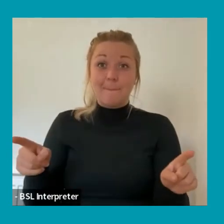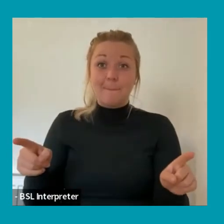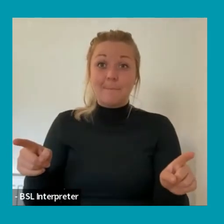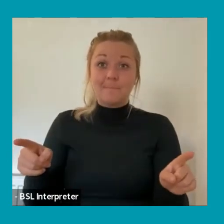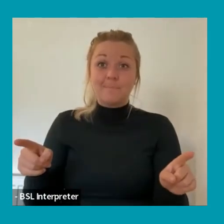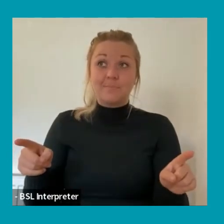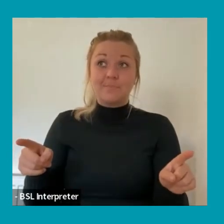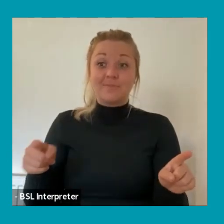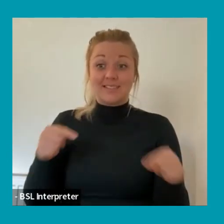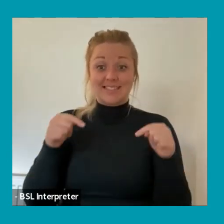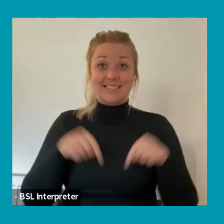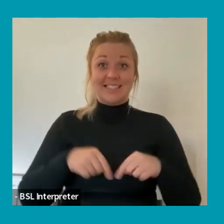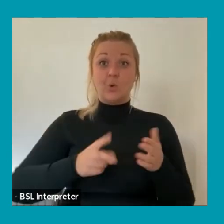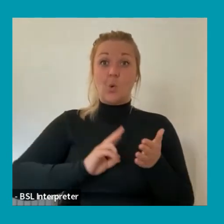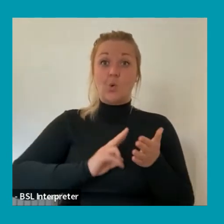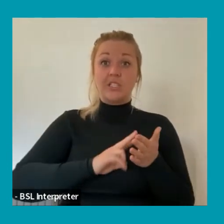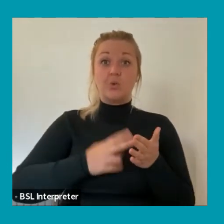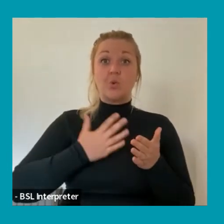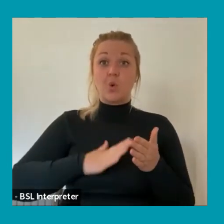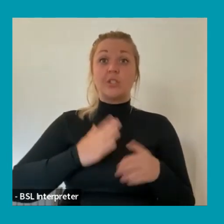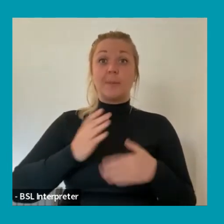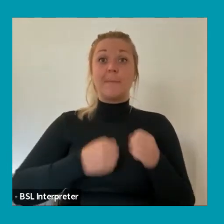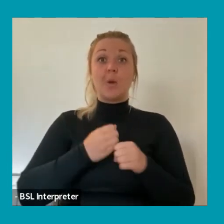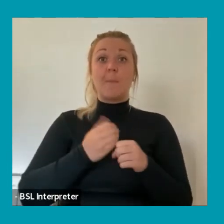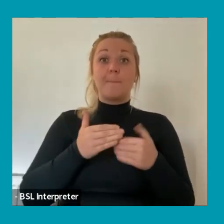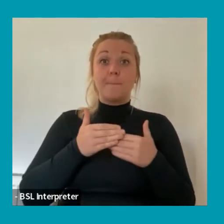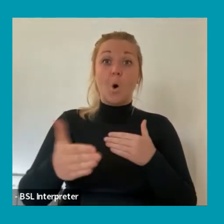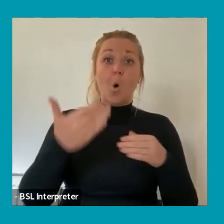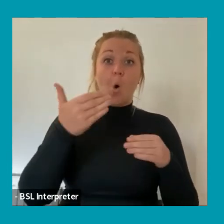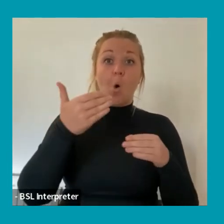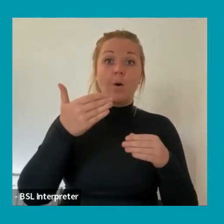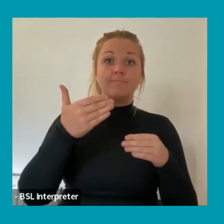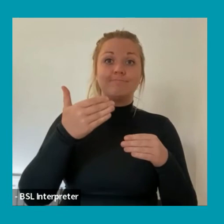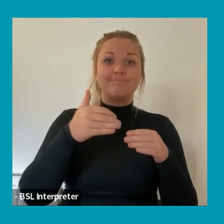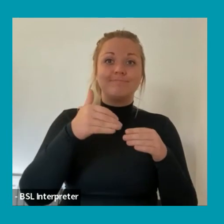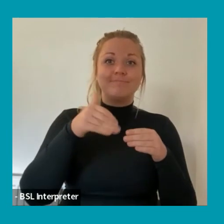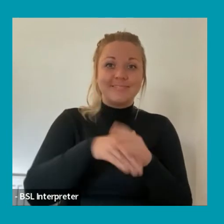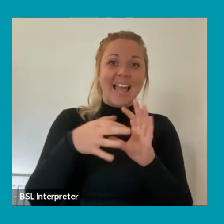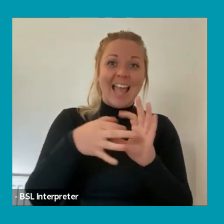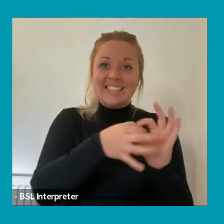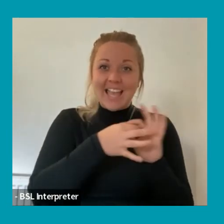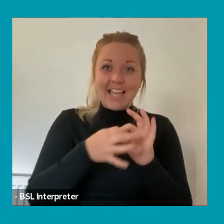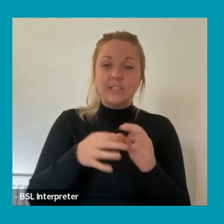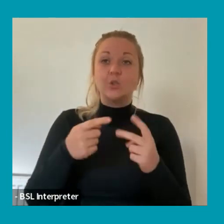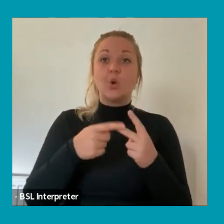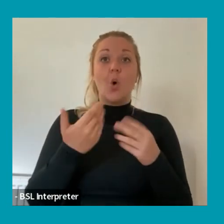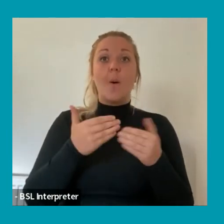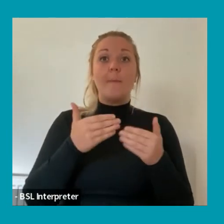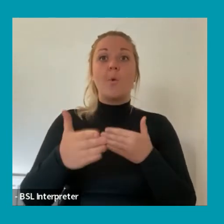get more engaged or make it more inclusive workplace or whatever the particular focus is. What do you think?